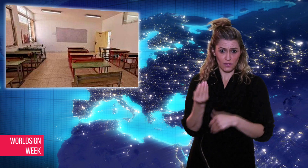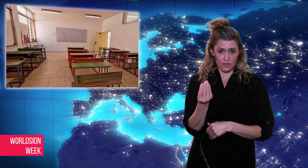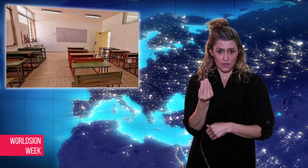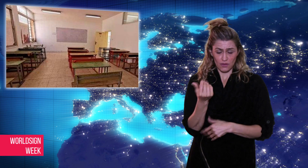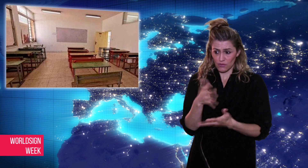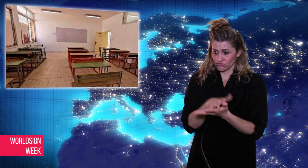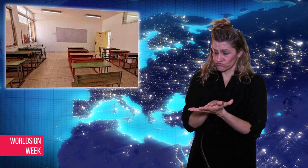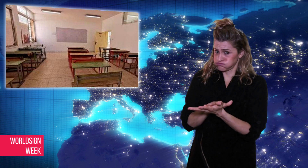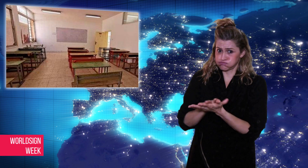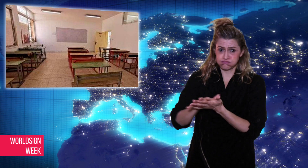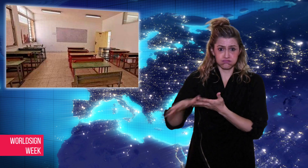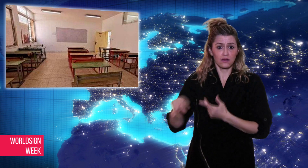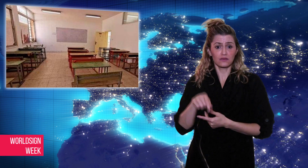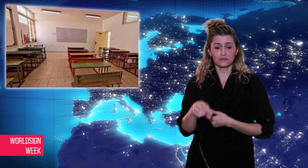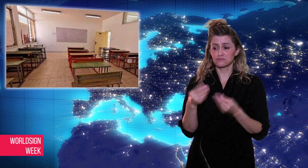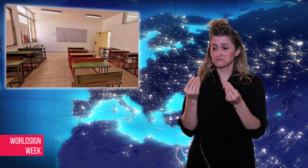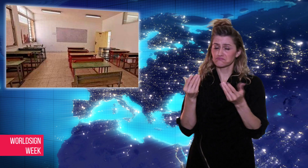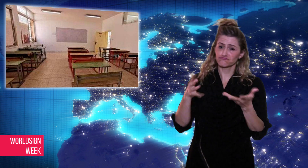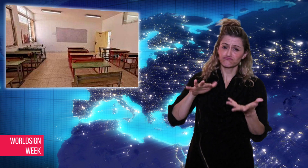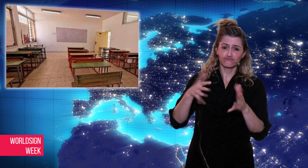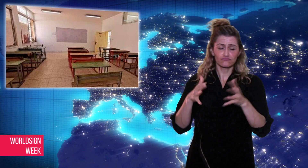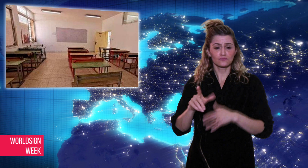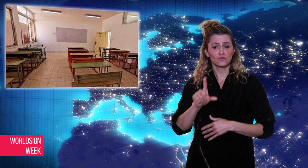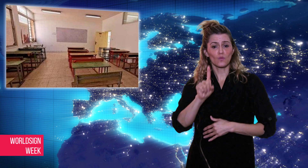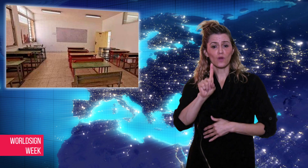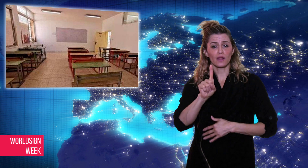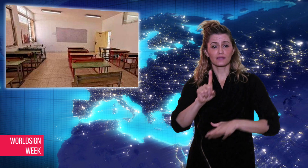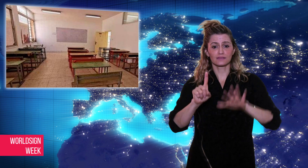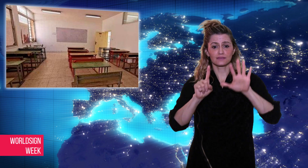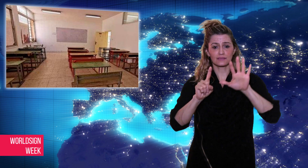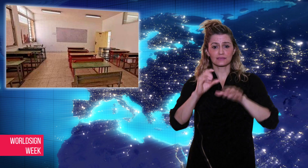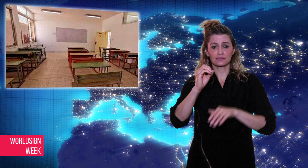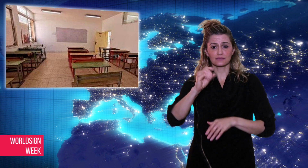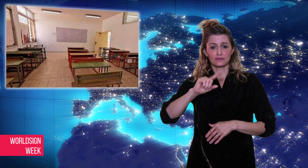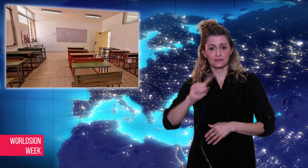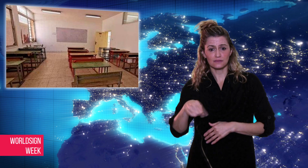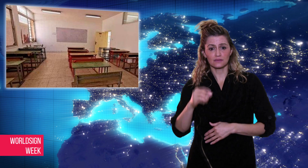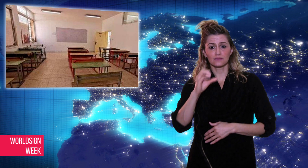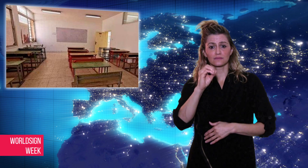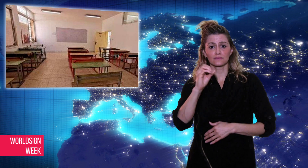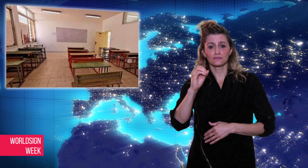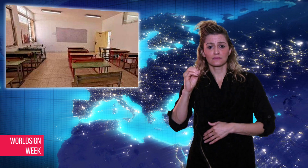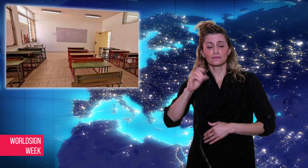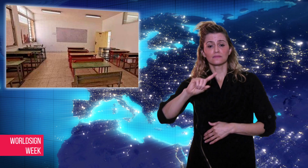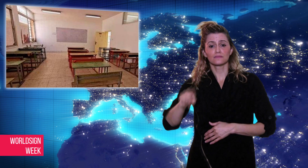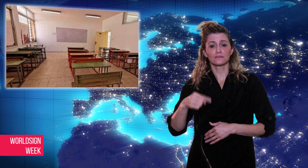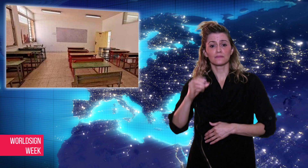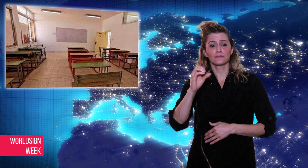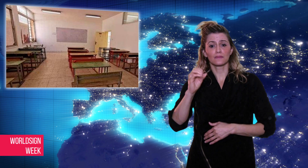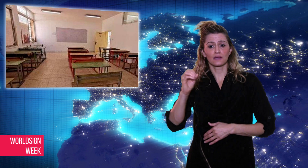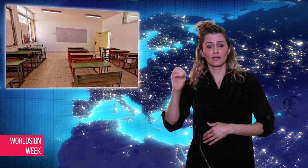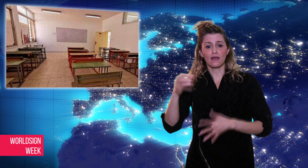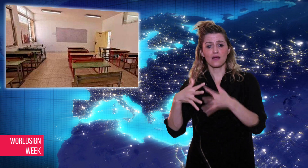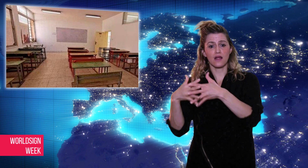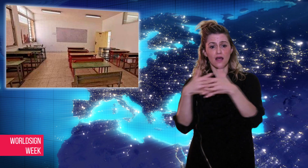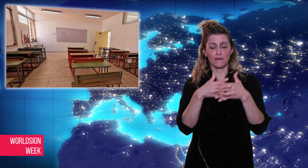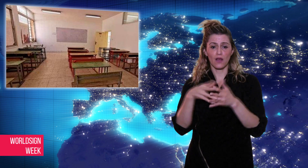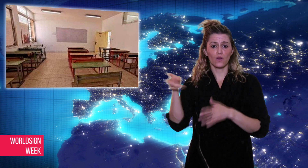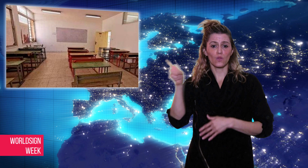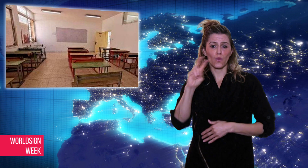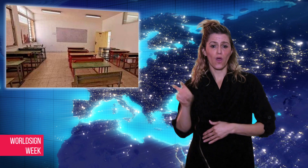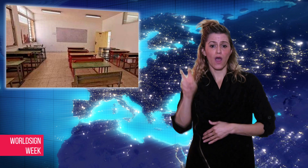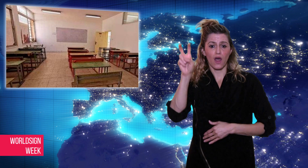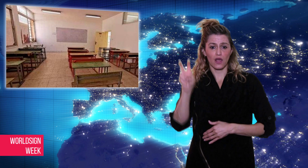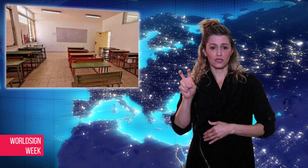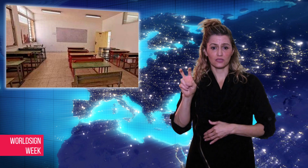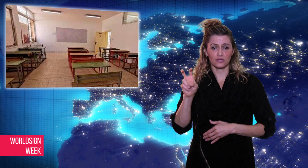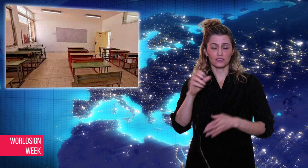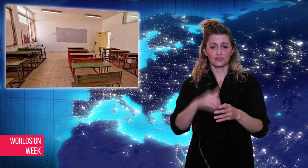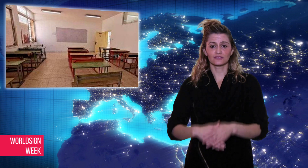would cost around 160 million American dollars.